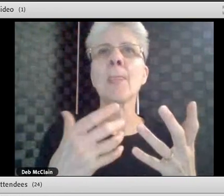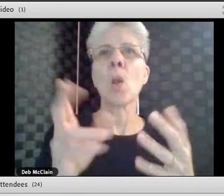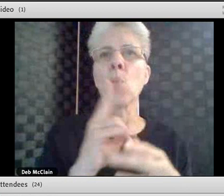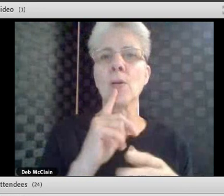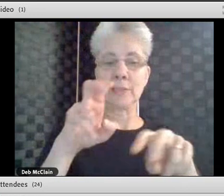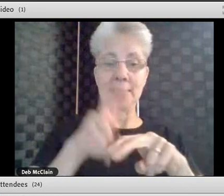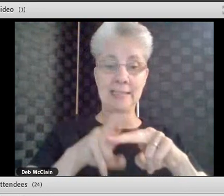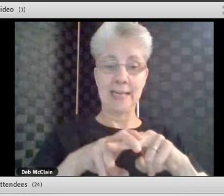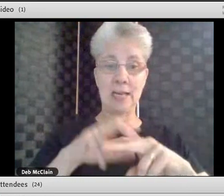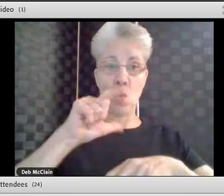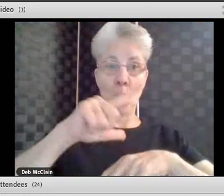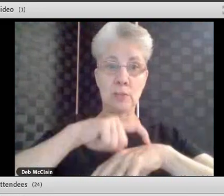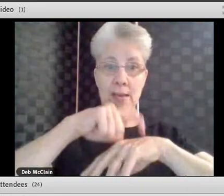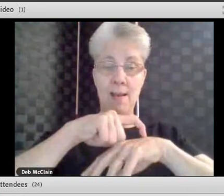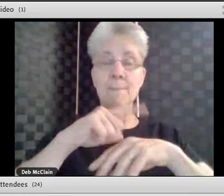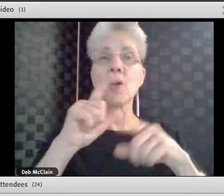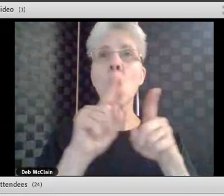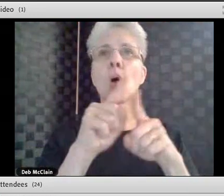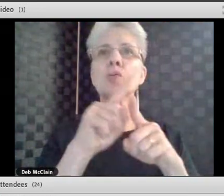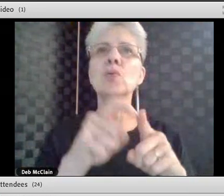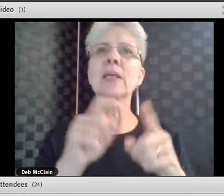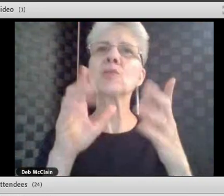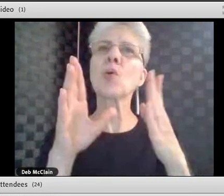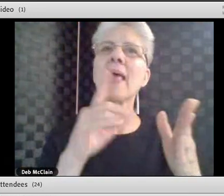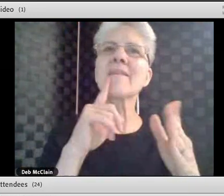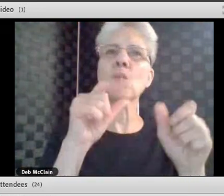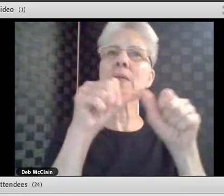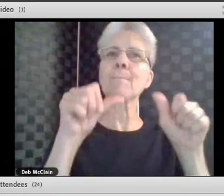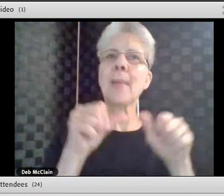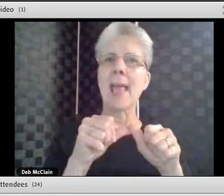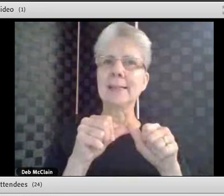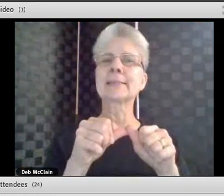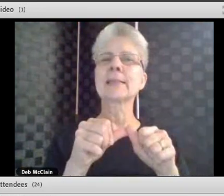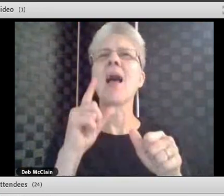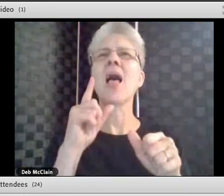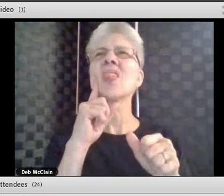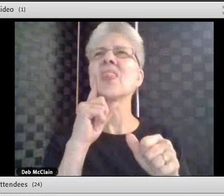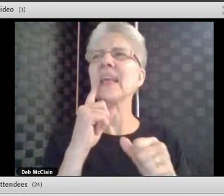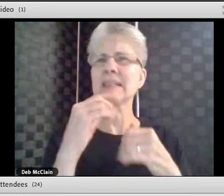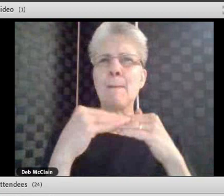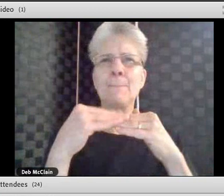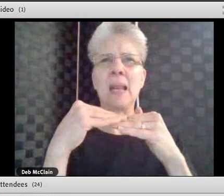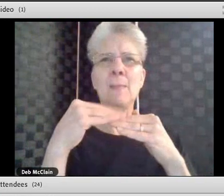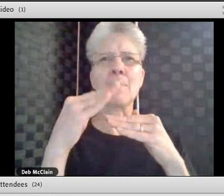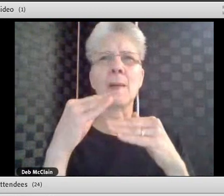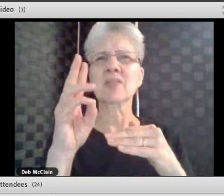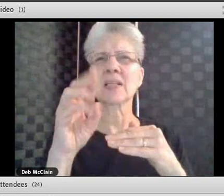that aren't ones where you're seated the whole time, you also need to plan for space,